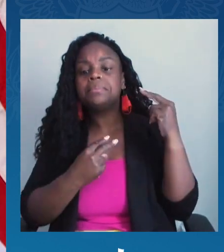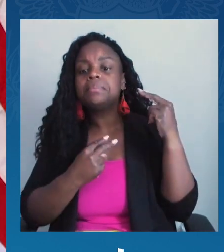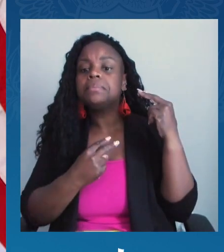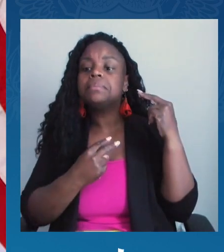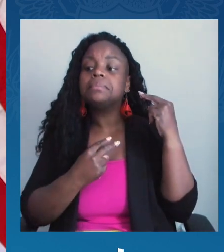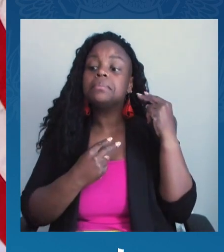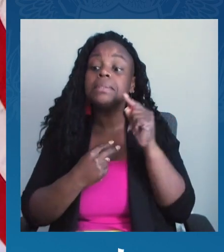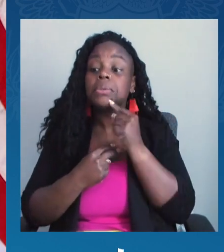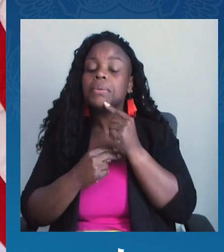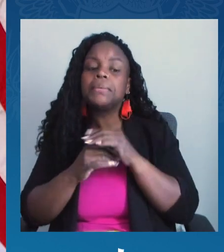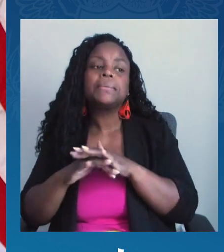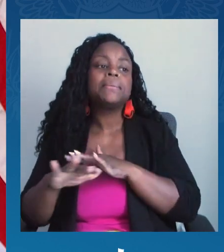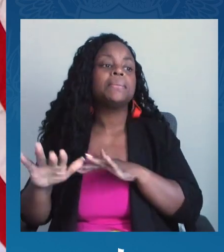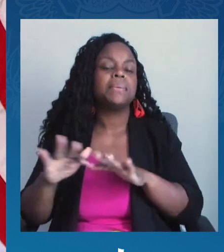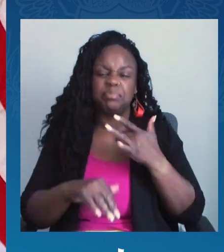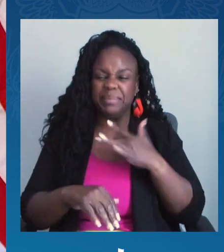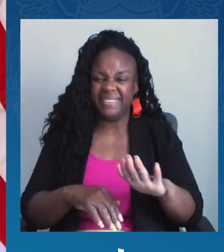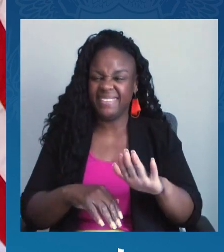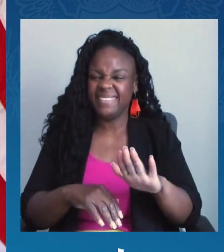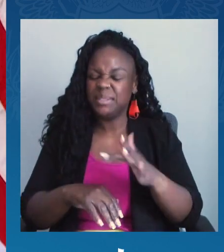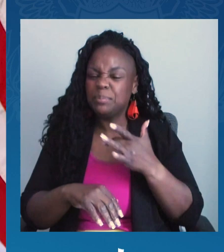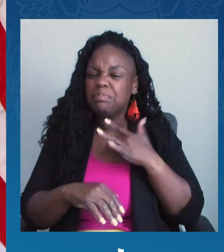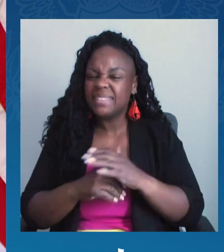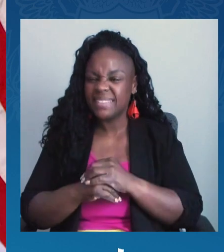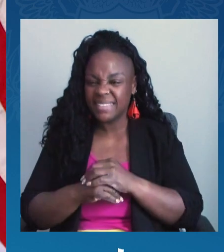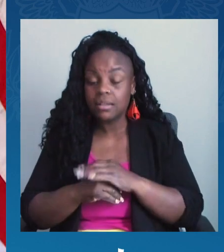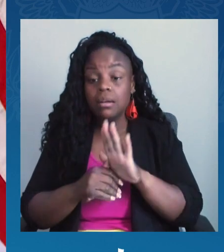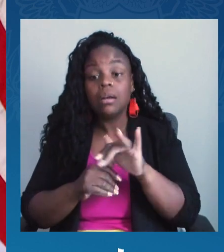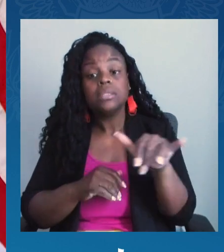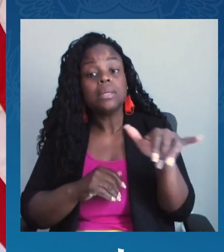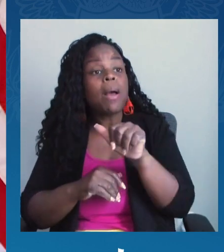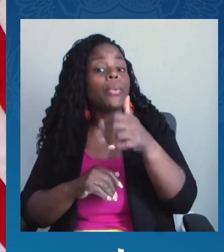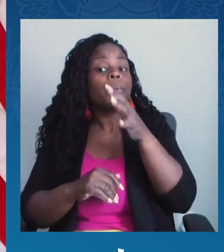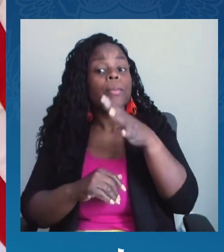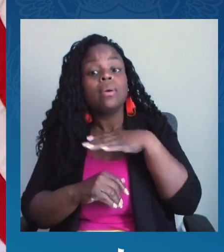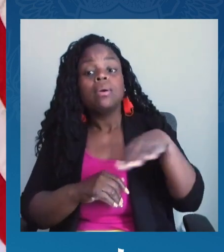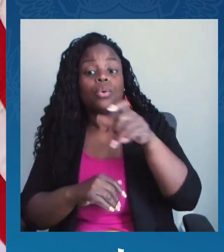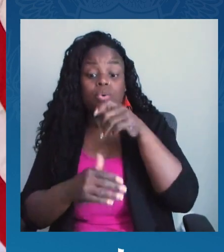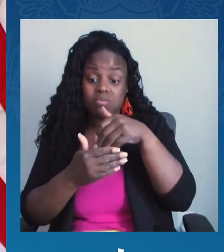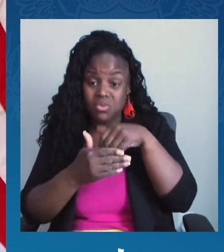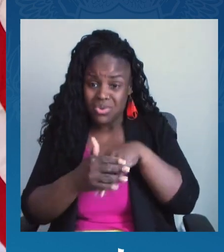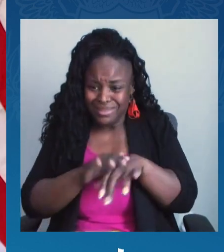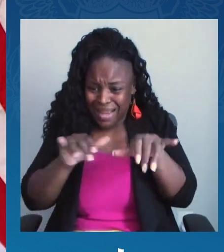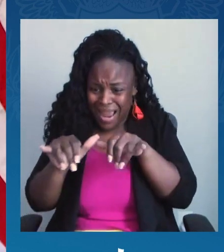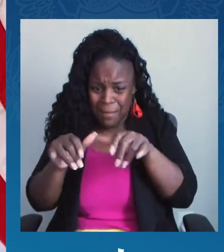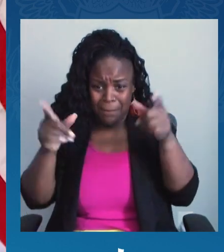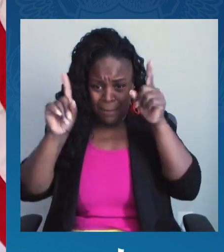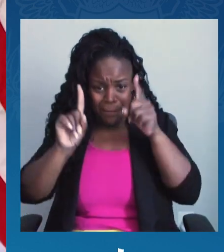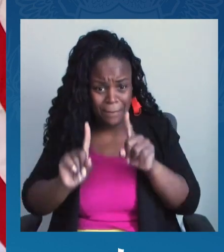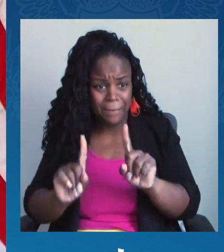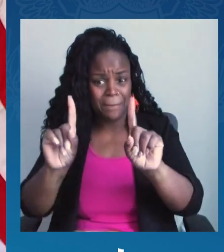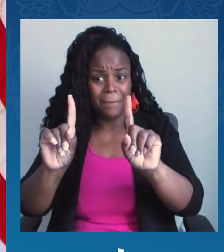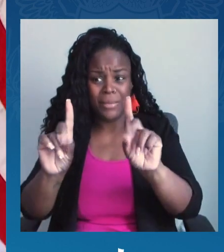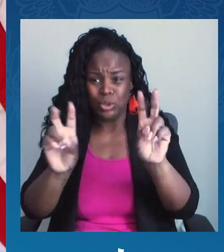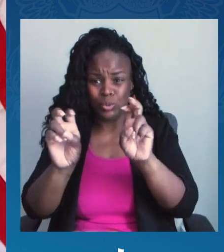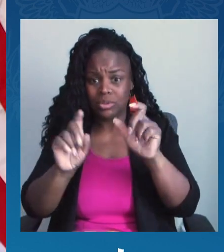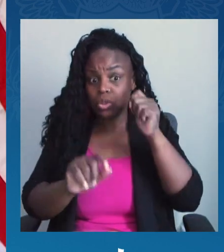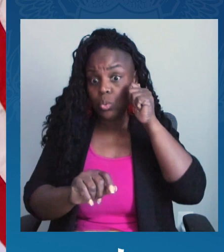As other women who walk into those rooms. So the issue of racial bias in the health care delivery system